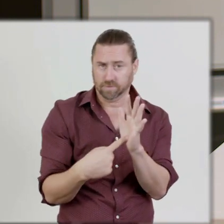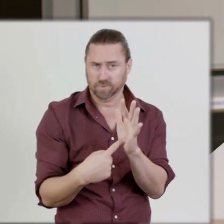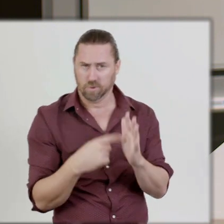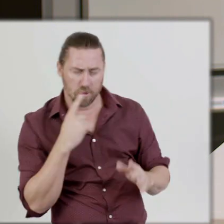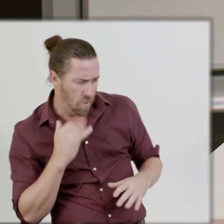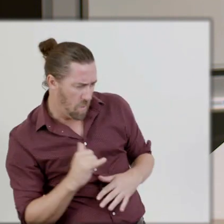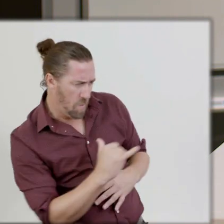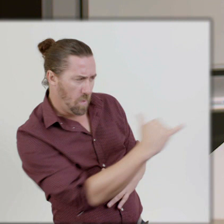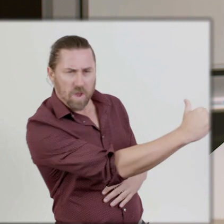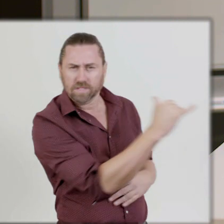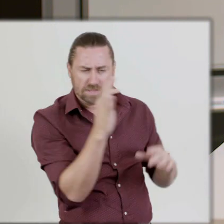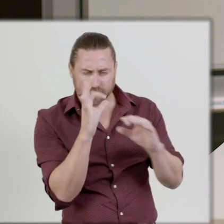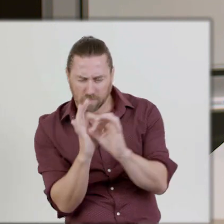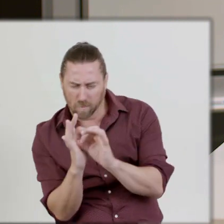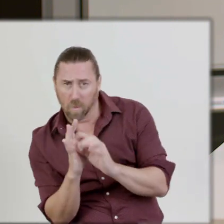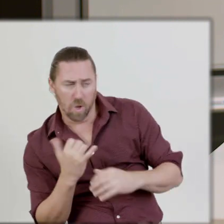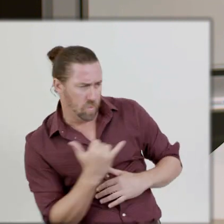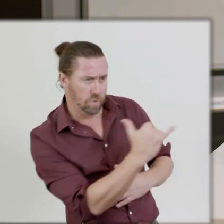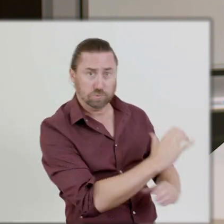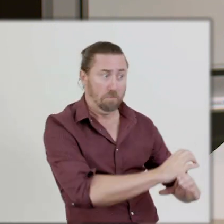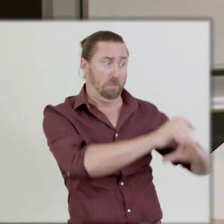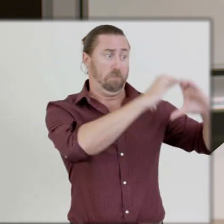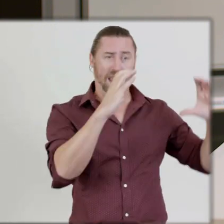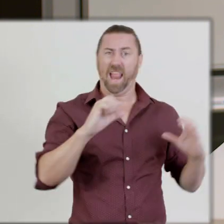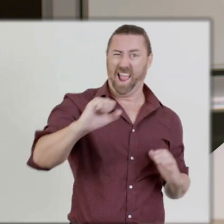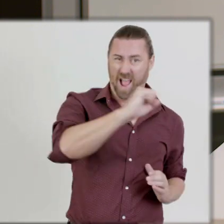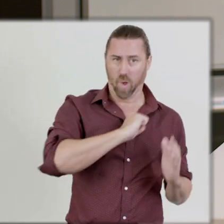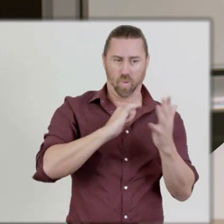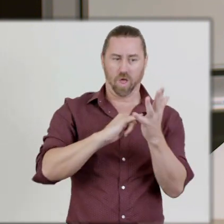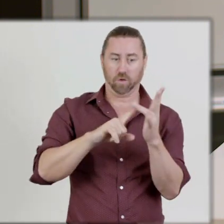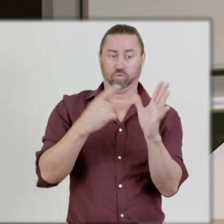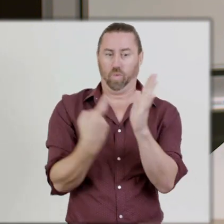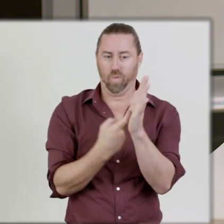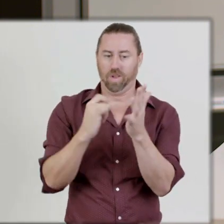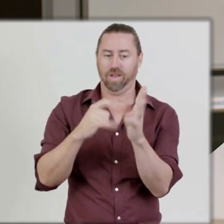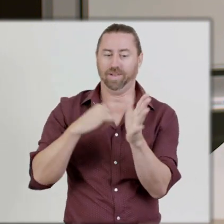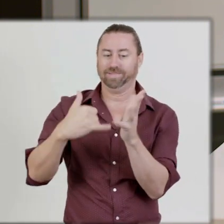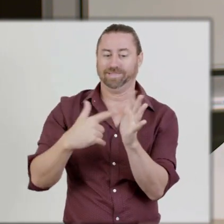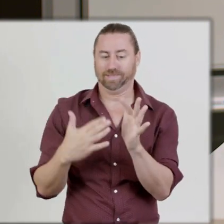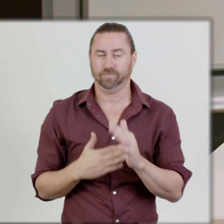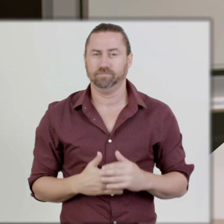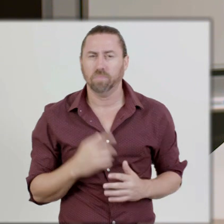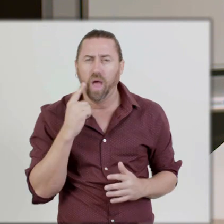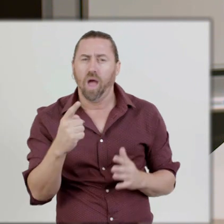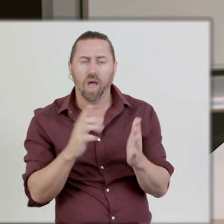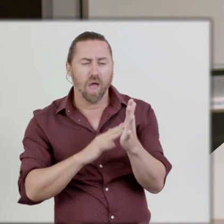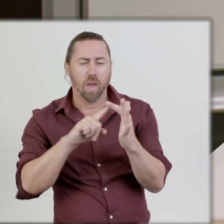Using our model, which planet is the smallest, and which is the largest, in our solar system?